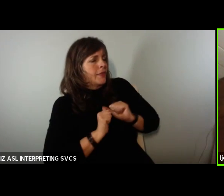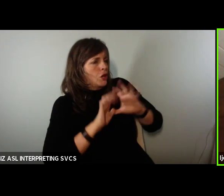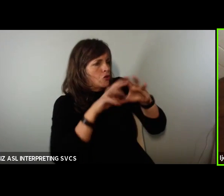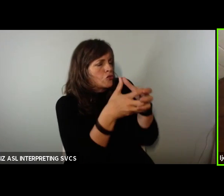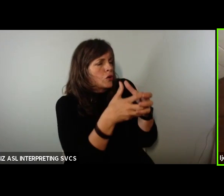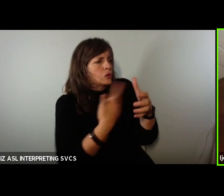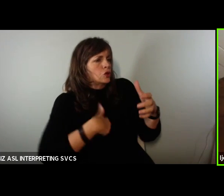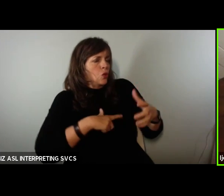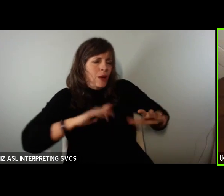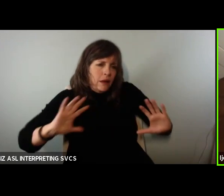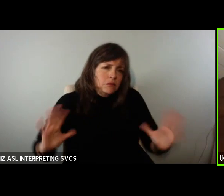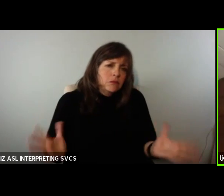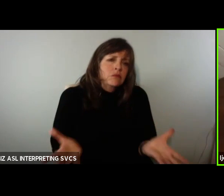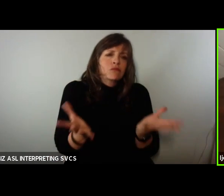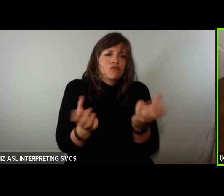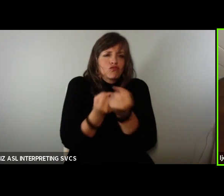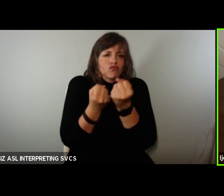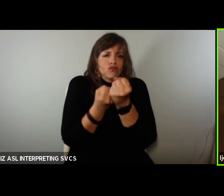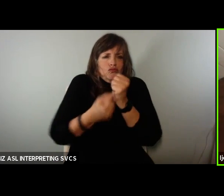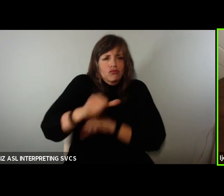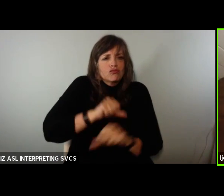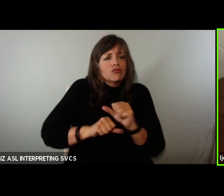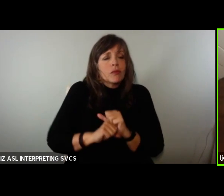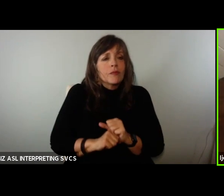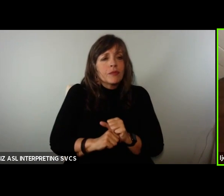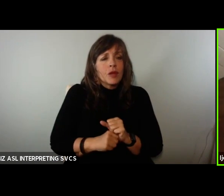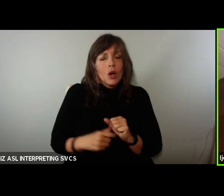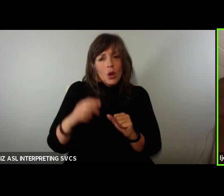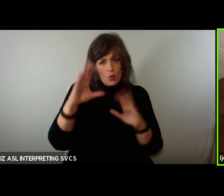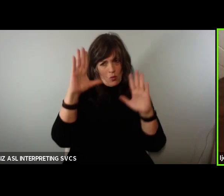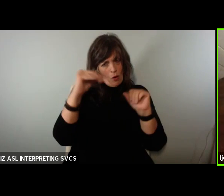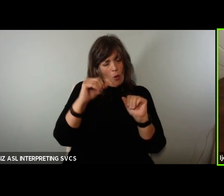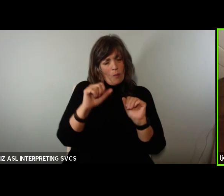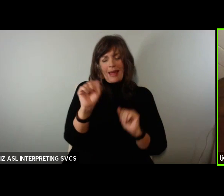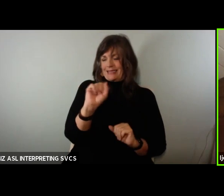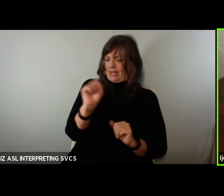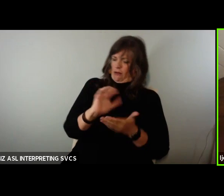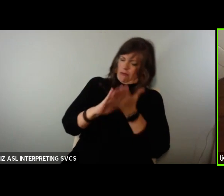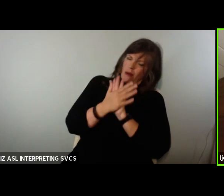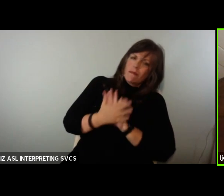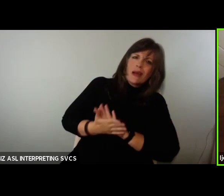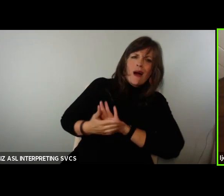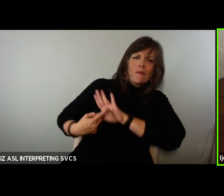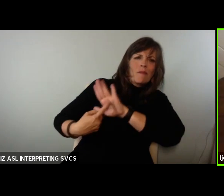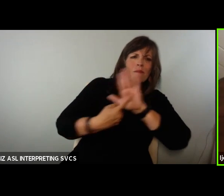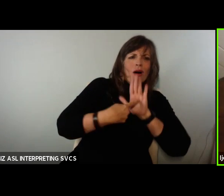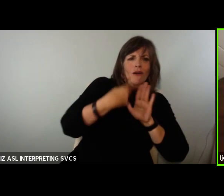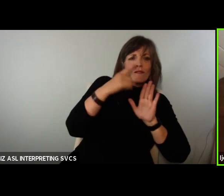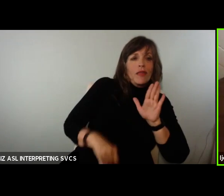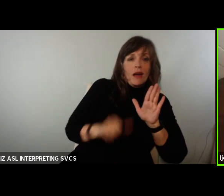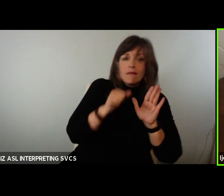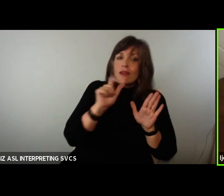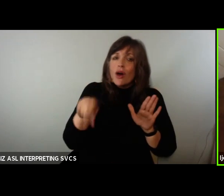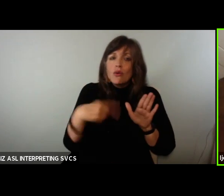We're really hoping that in Seattle we can be a model for this, not only in how we get through crisis,